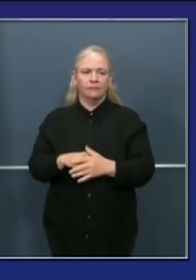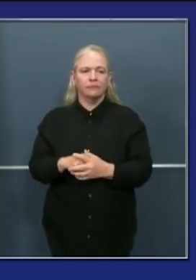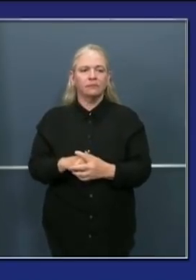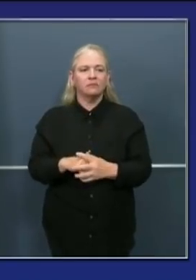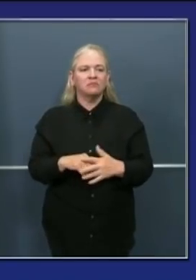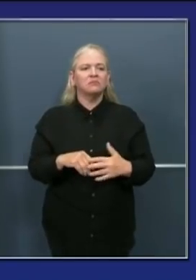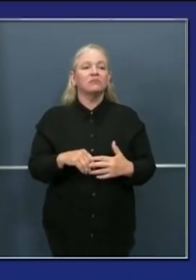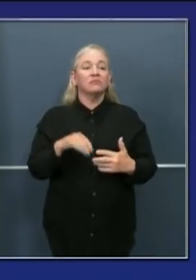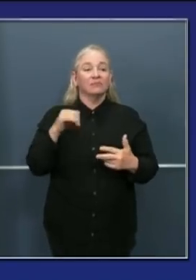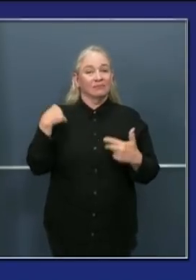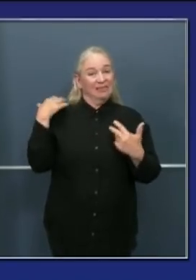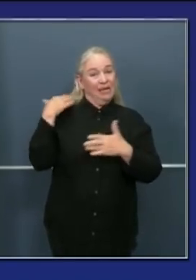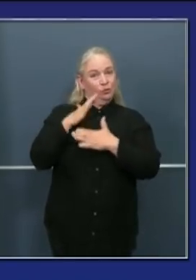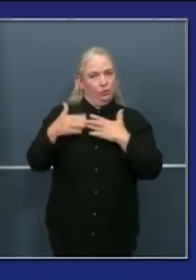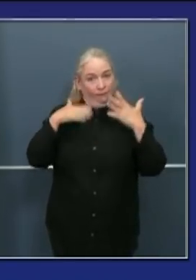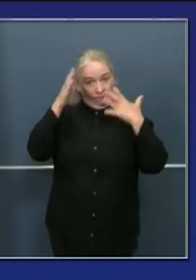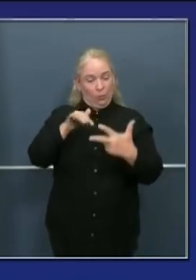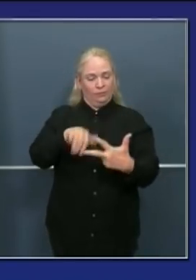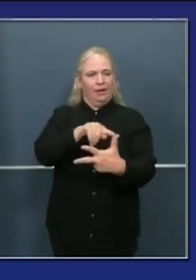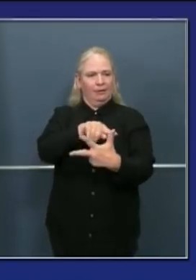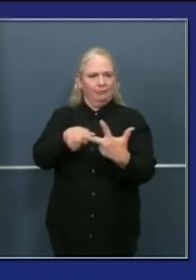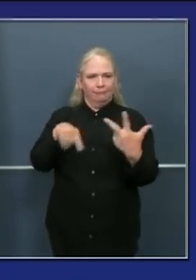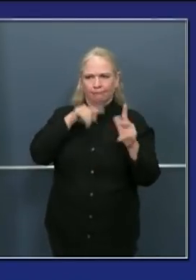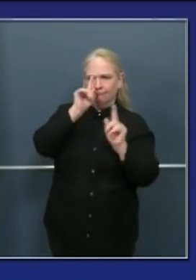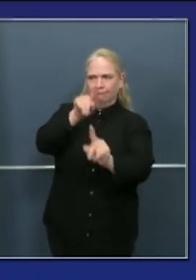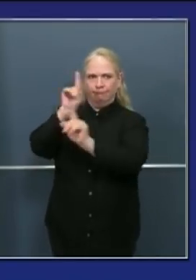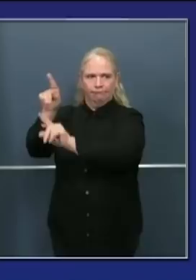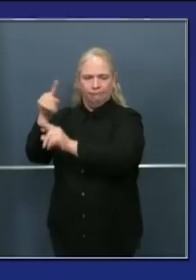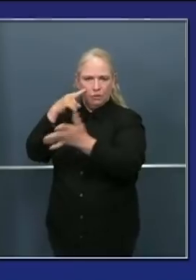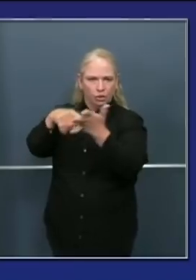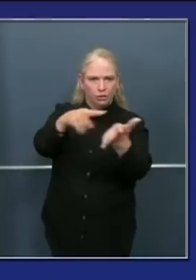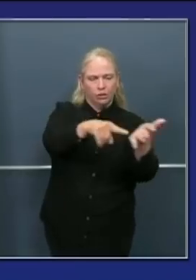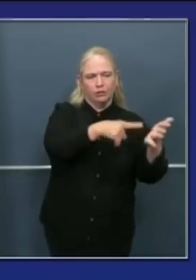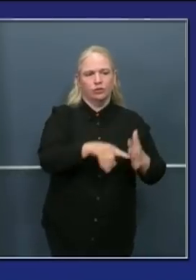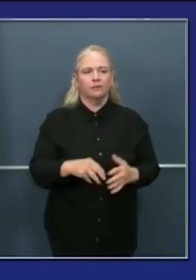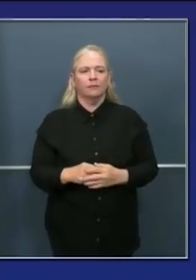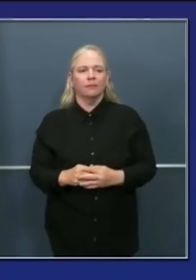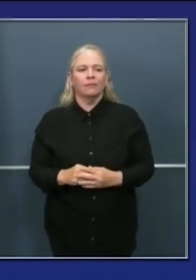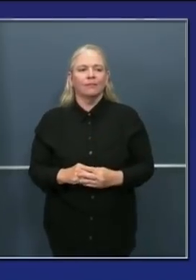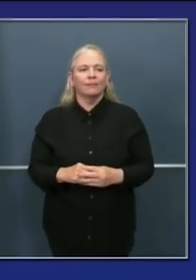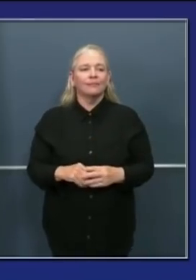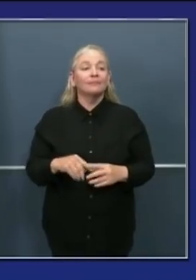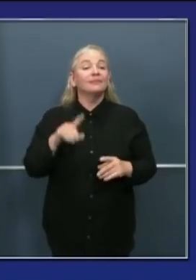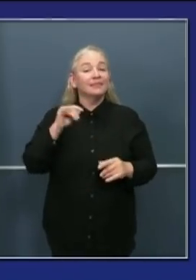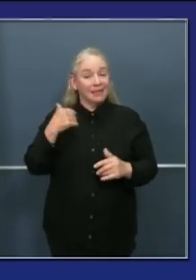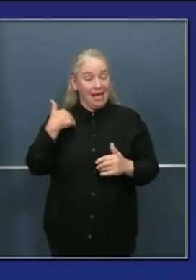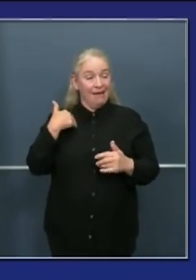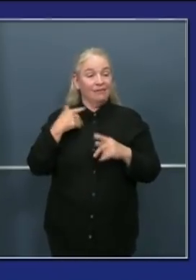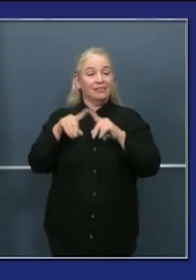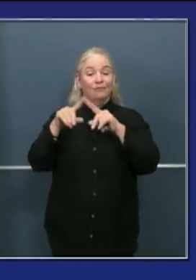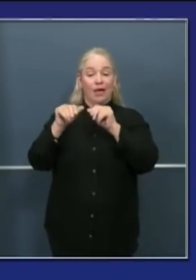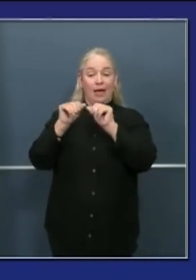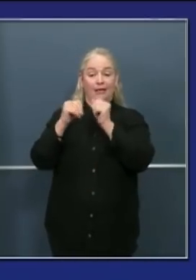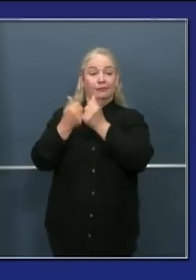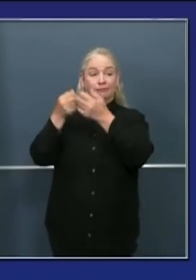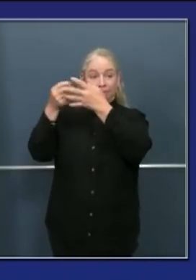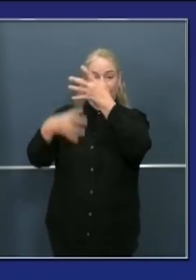THAT WAS A CRITERIA WE ADVANCED IN OUR UPDATED EFFORTS ON ENFORCEMENT OR MORE TARGETED